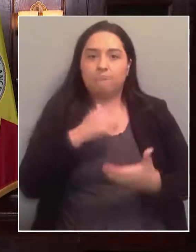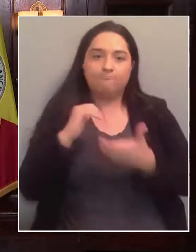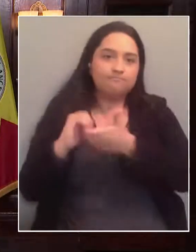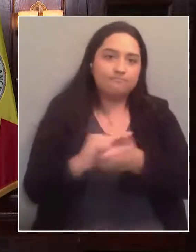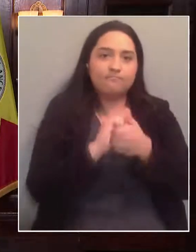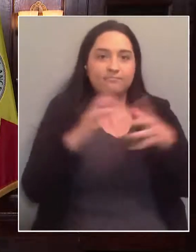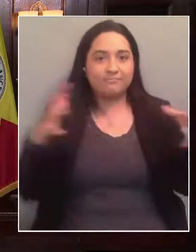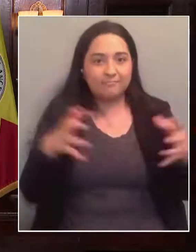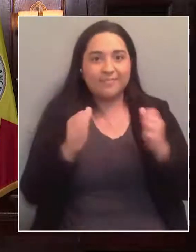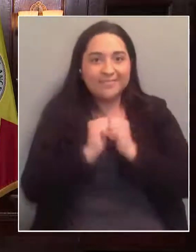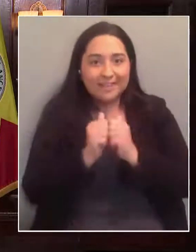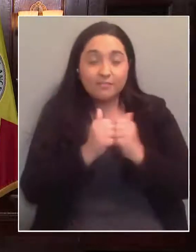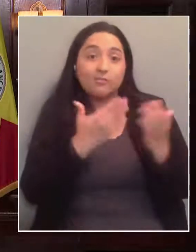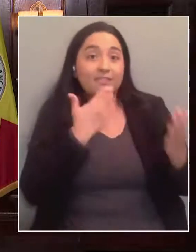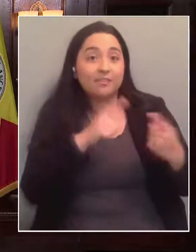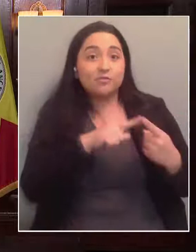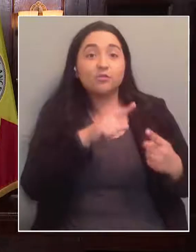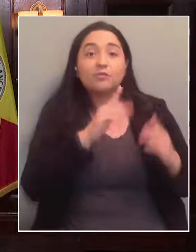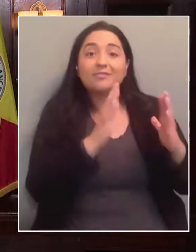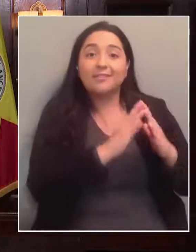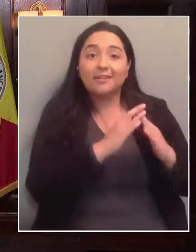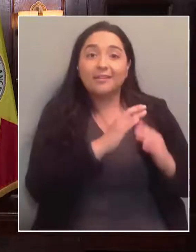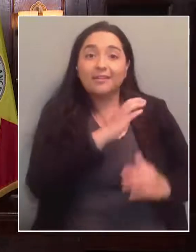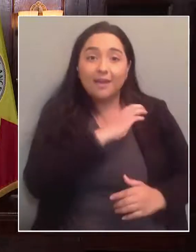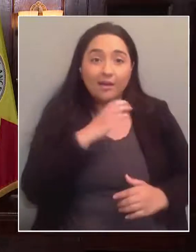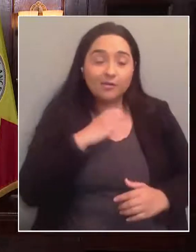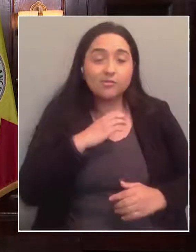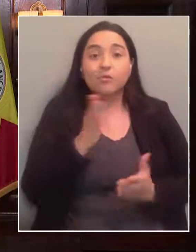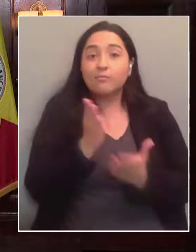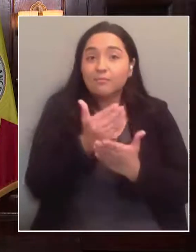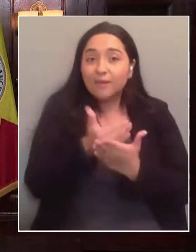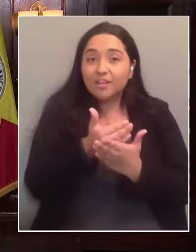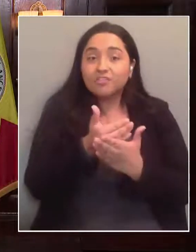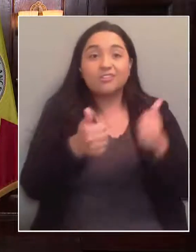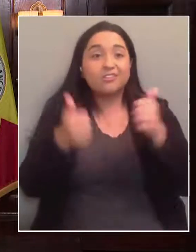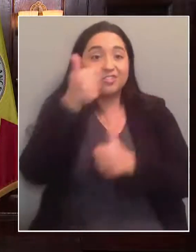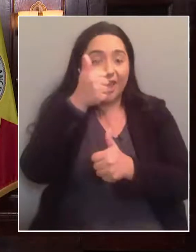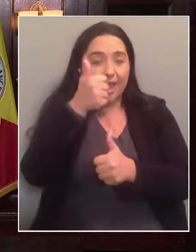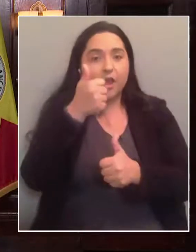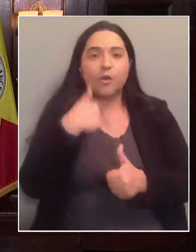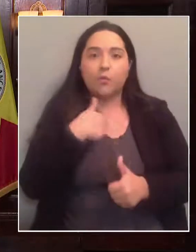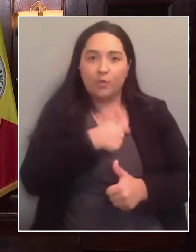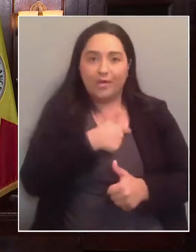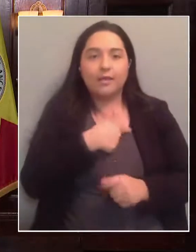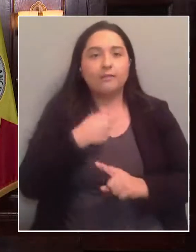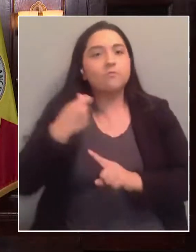COLLECTIVELY. AND I WANT TO THANK OUR CITY COUNCIL AND BUDGET CHAIR, WE